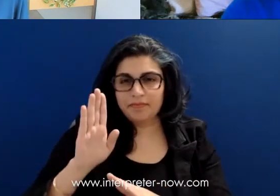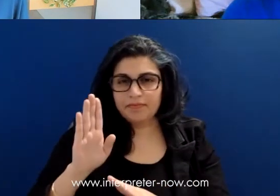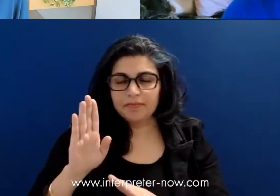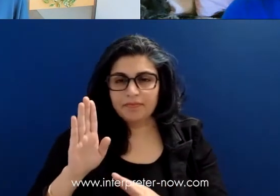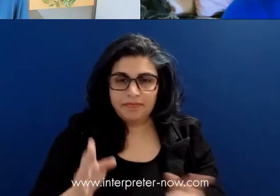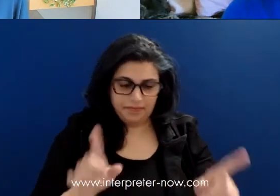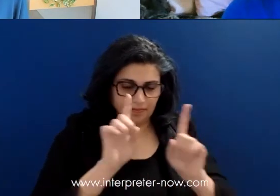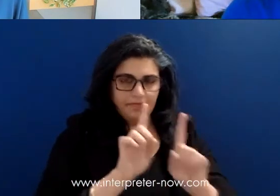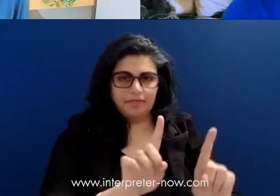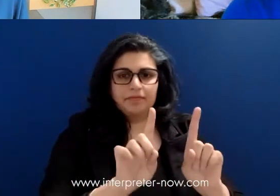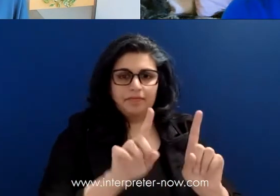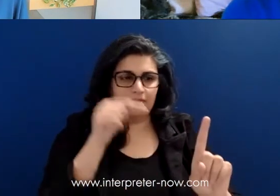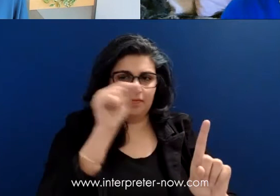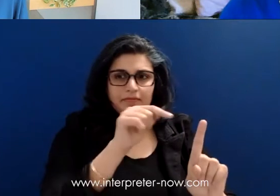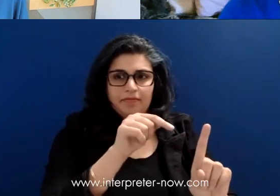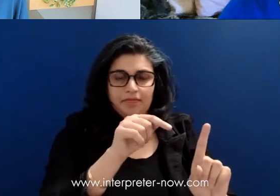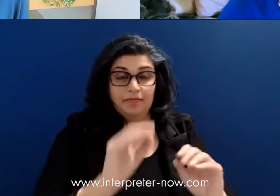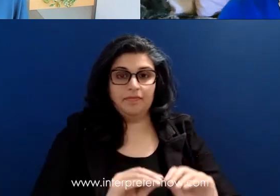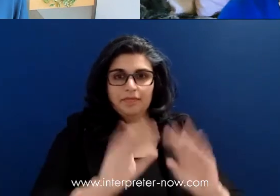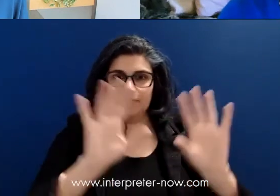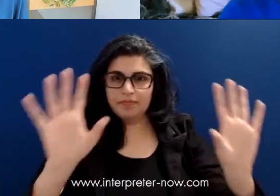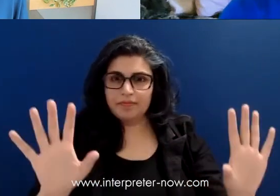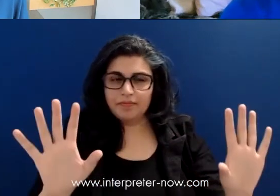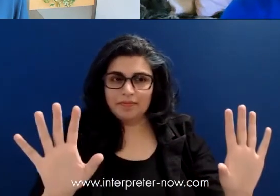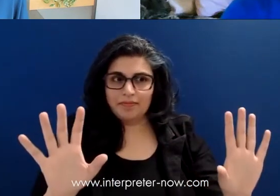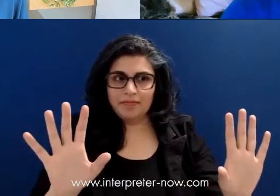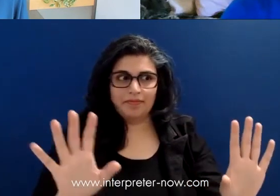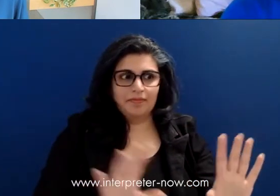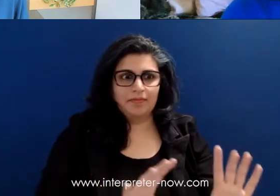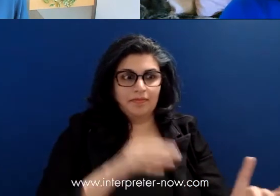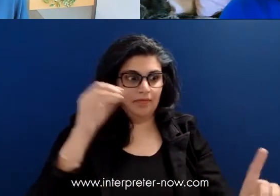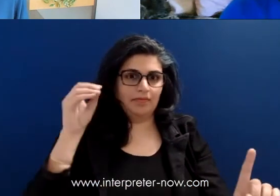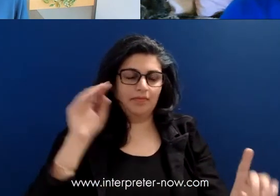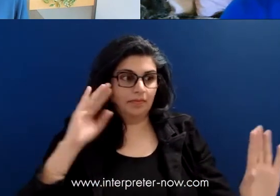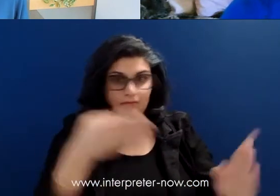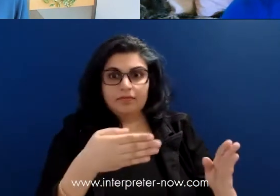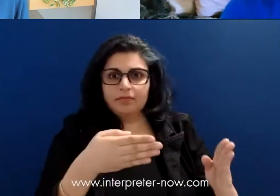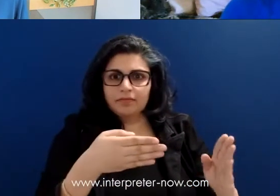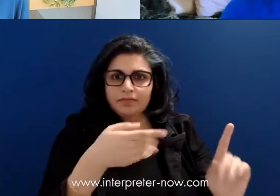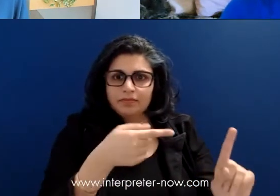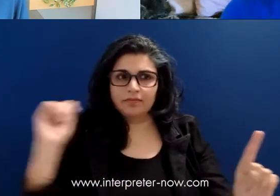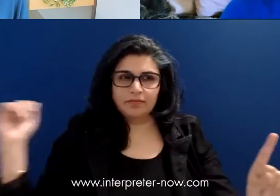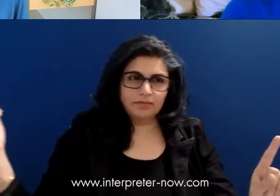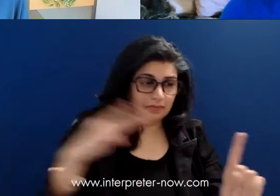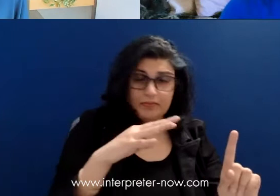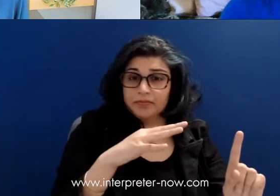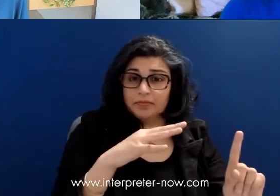someone who so overtly stands out in any crowd.